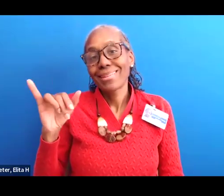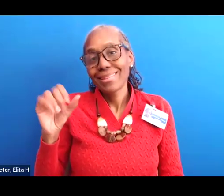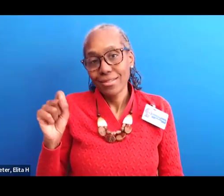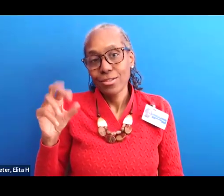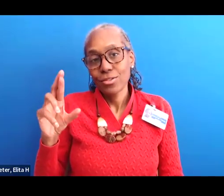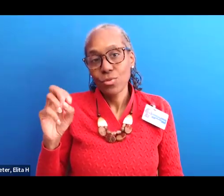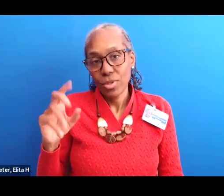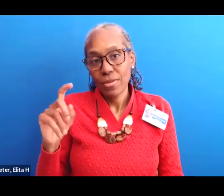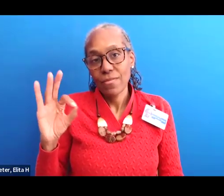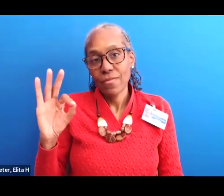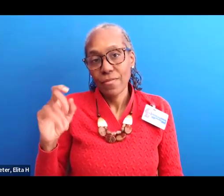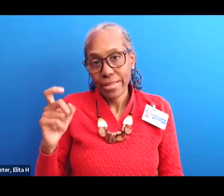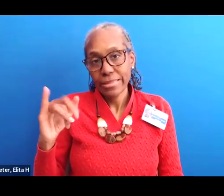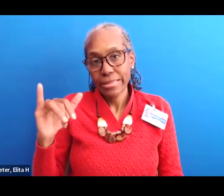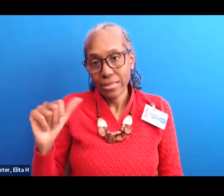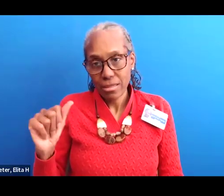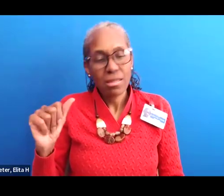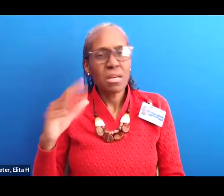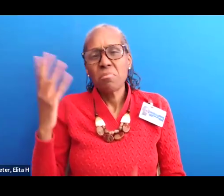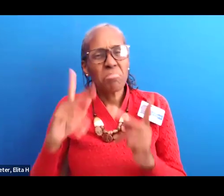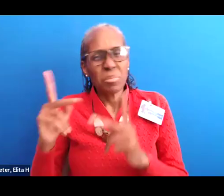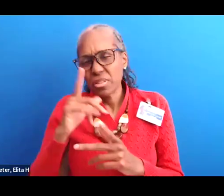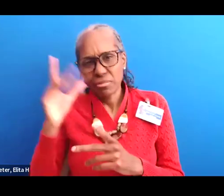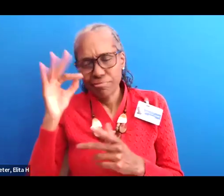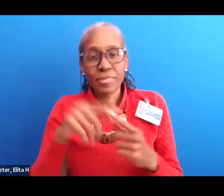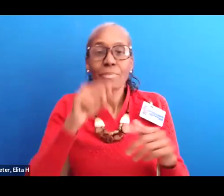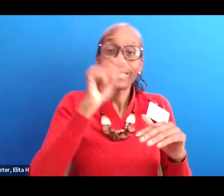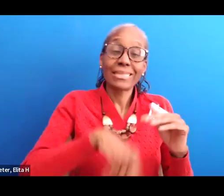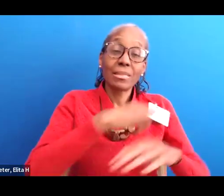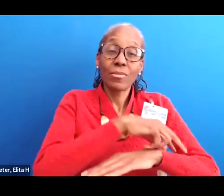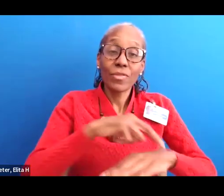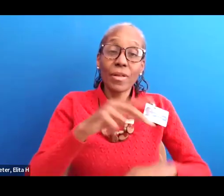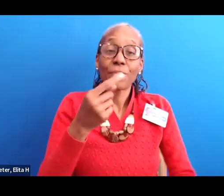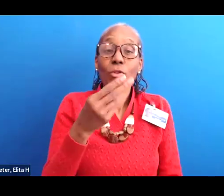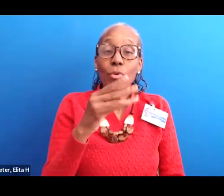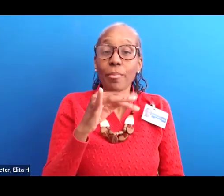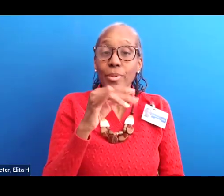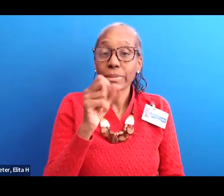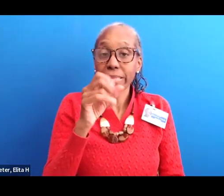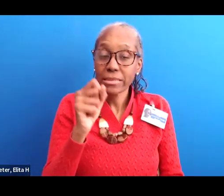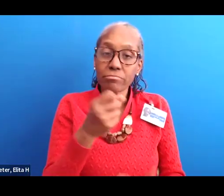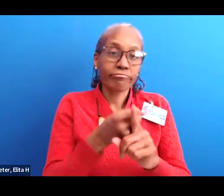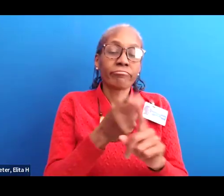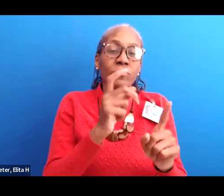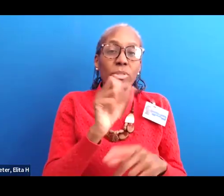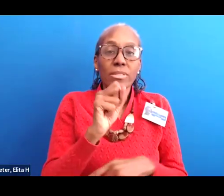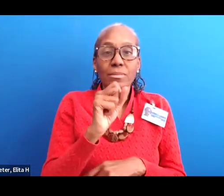But deep vein thrombosis is a problem that affects people with spinal cord injury because of pressure